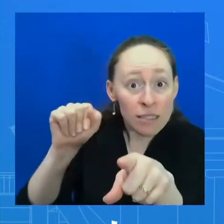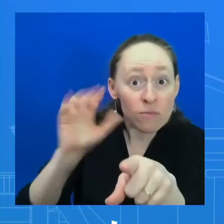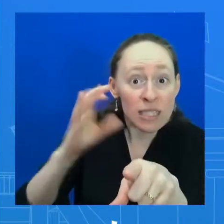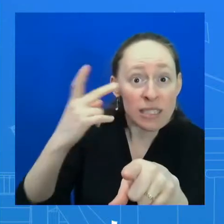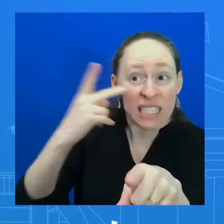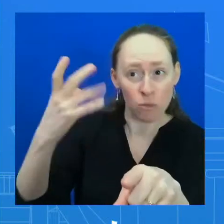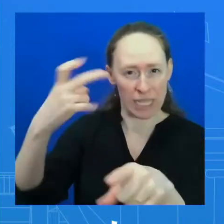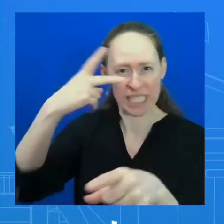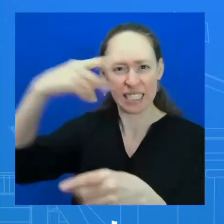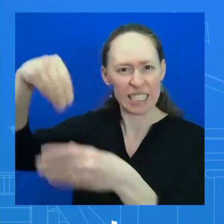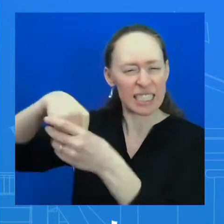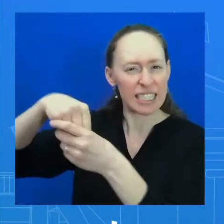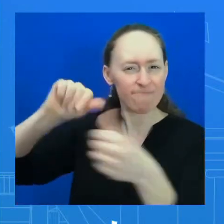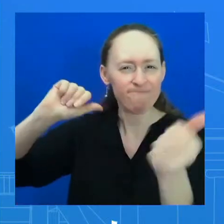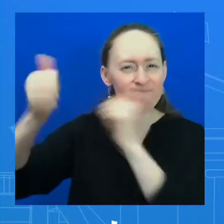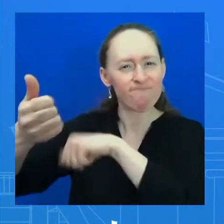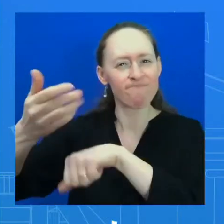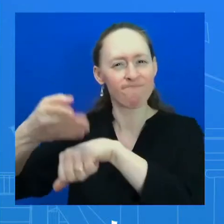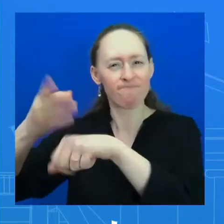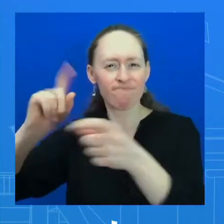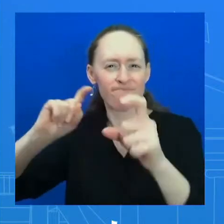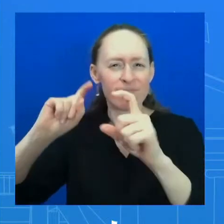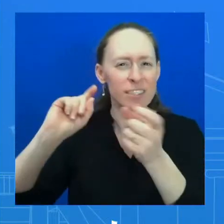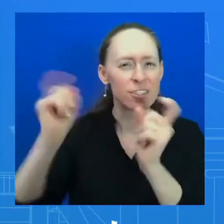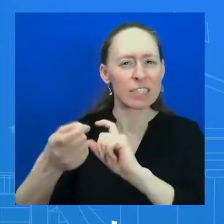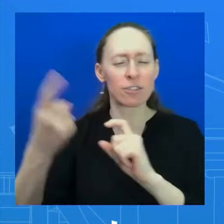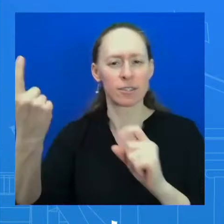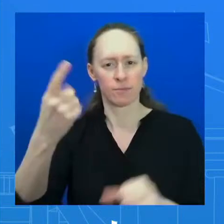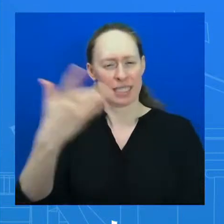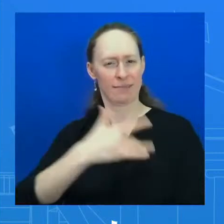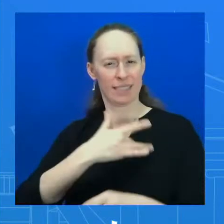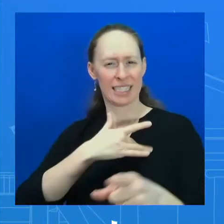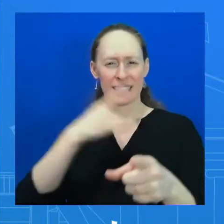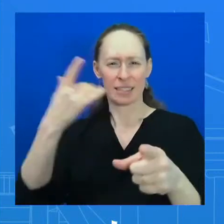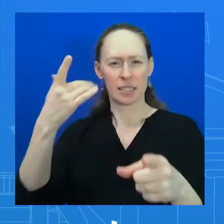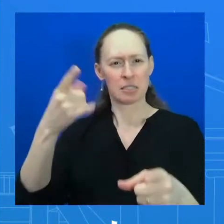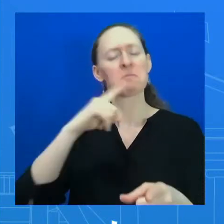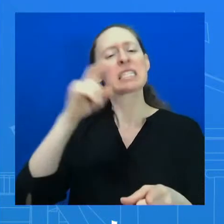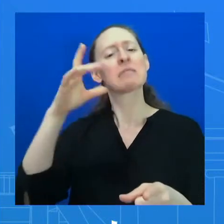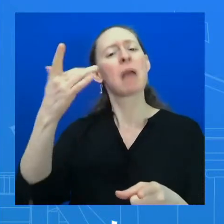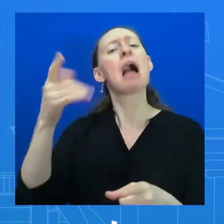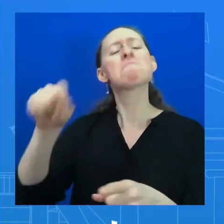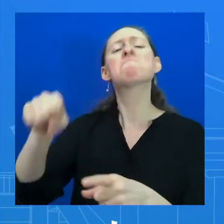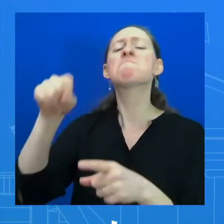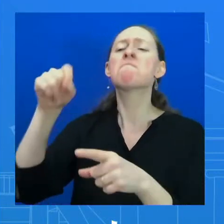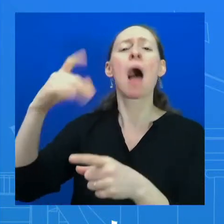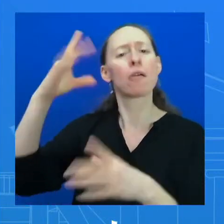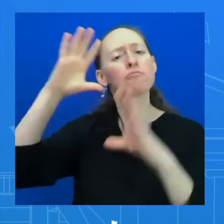that as a result of these recent deaths that they would make changes when -- So, look -- Q- they haven't so far? And I kind of said this earlier, moments ago.